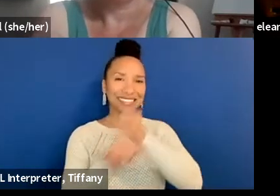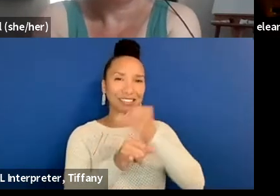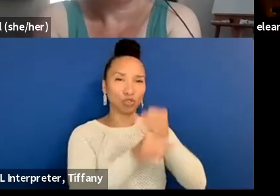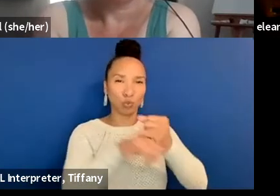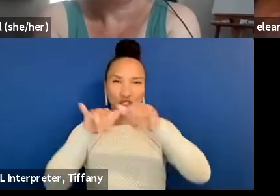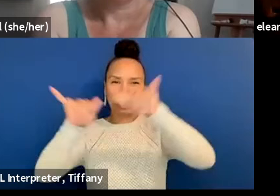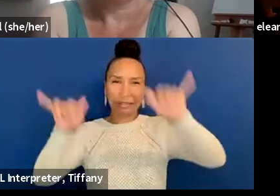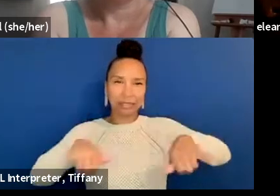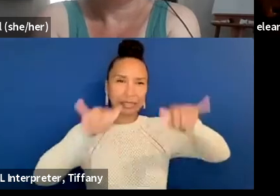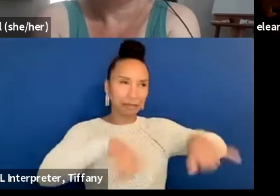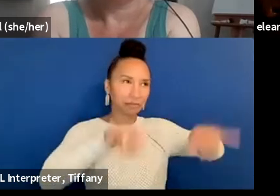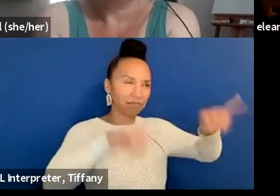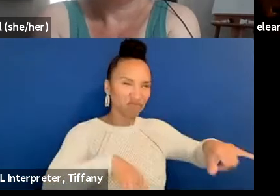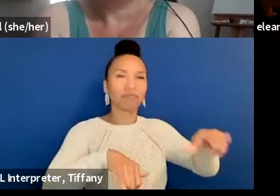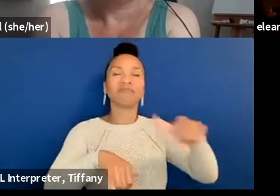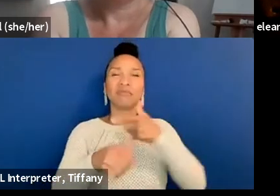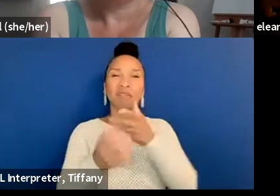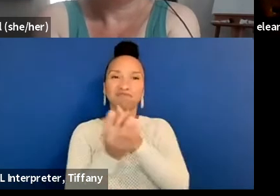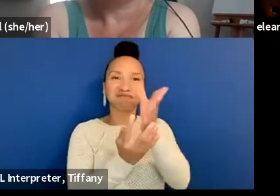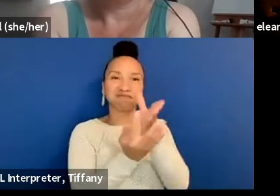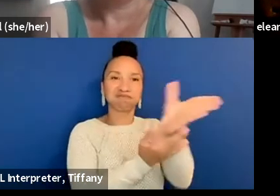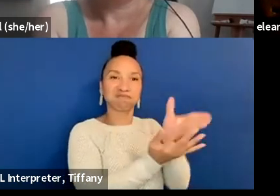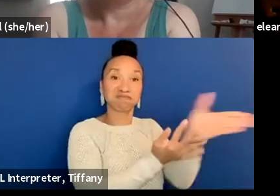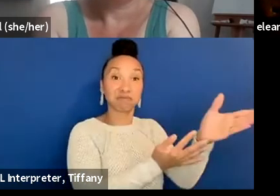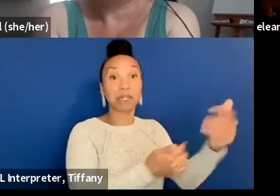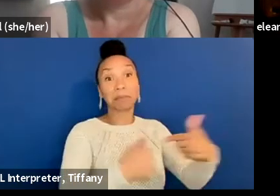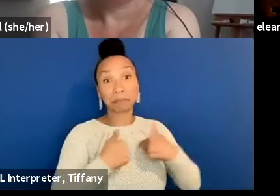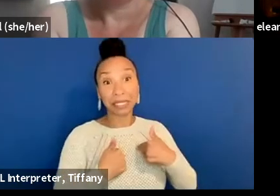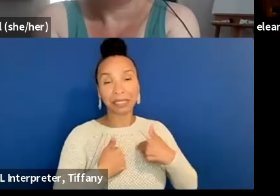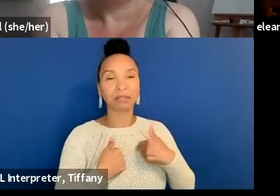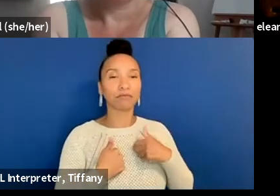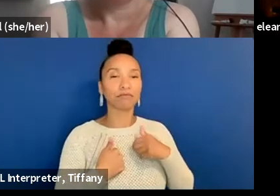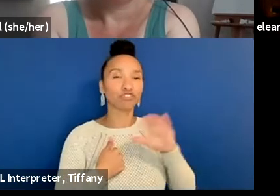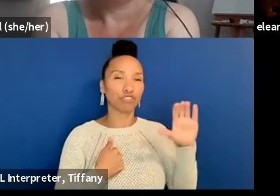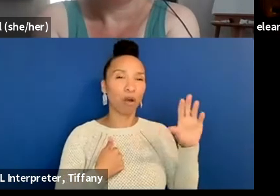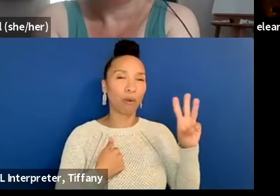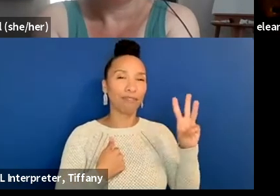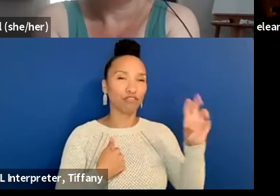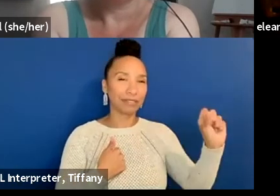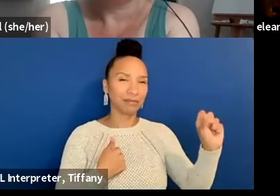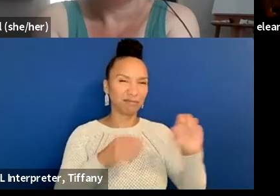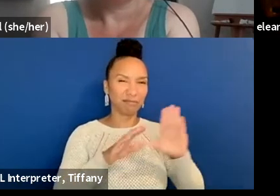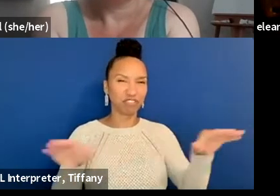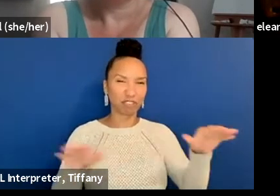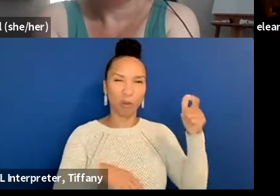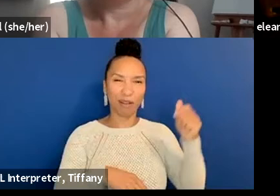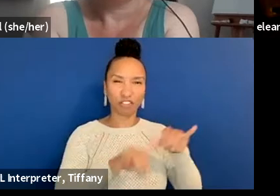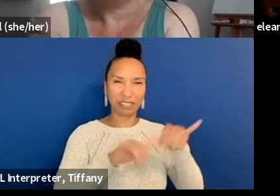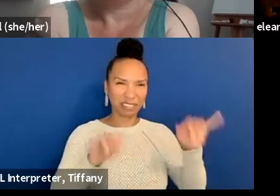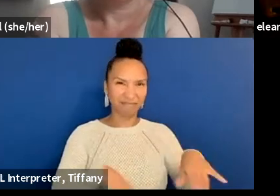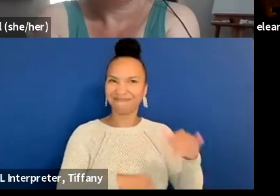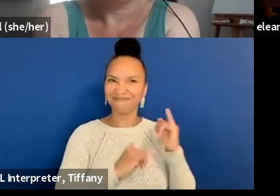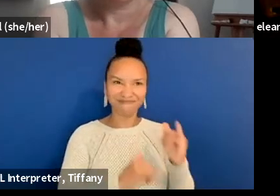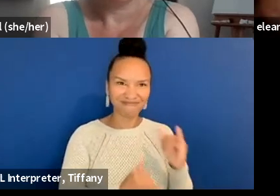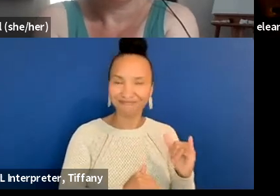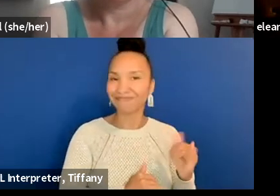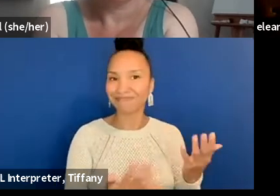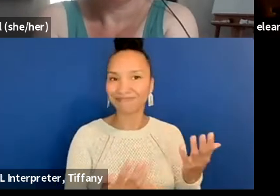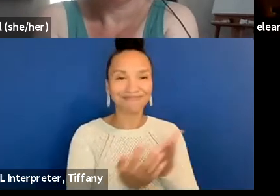x (they/themme): It was very new for me I usually don't talk about my parents and or my history.